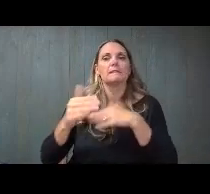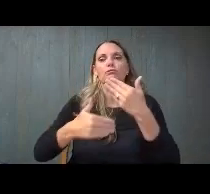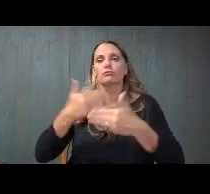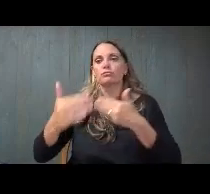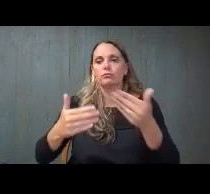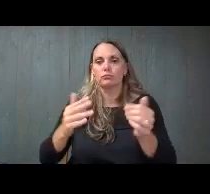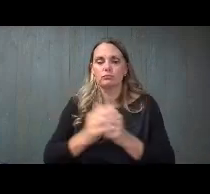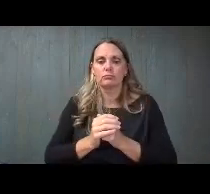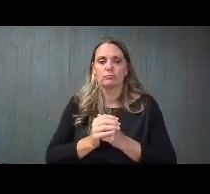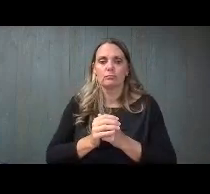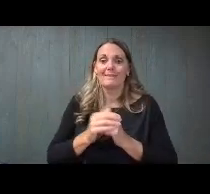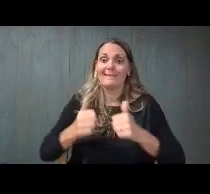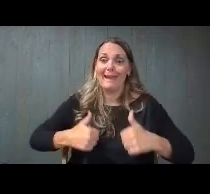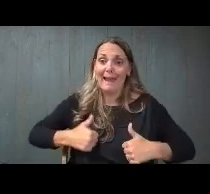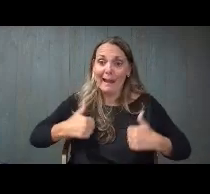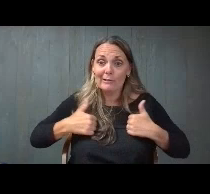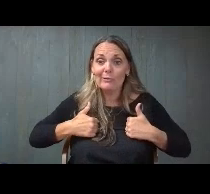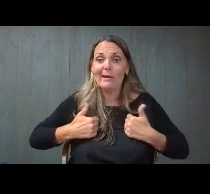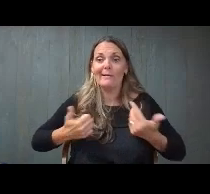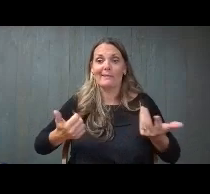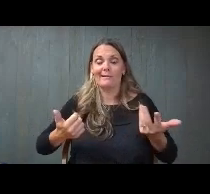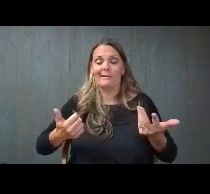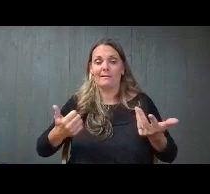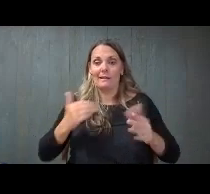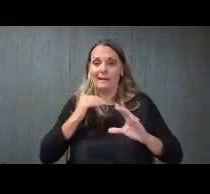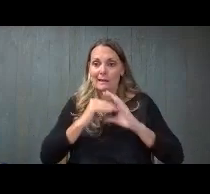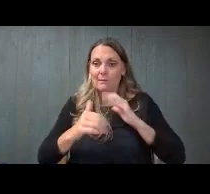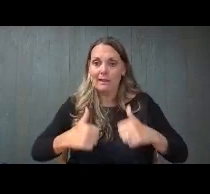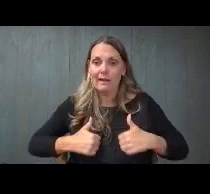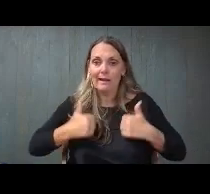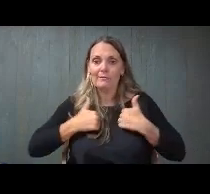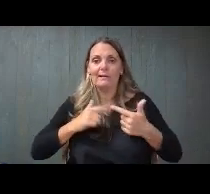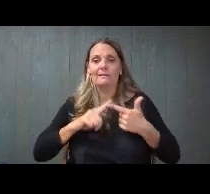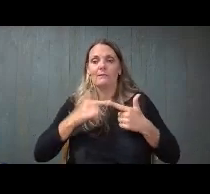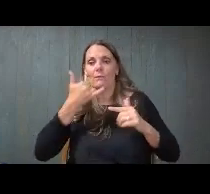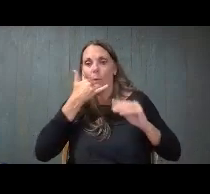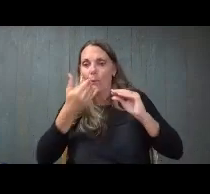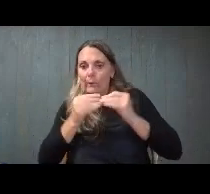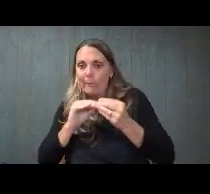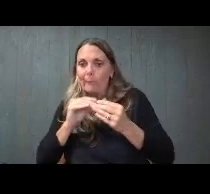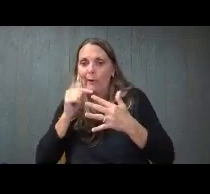the address, email address, phone number of the organization,